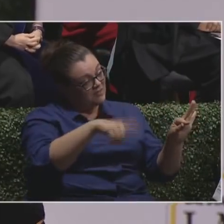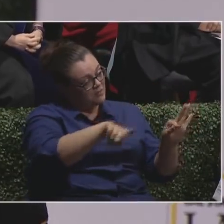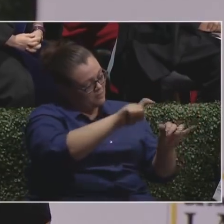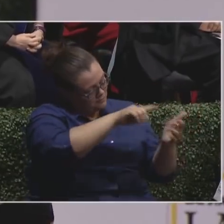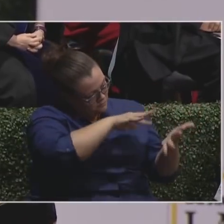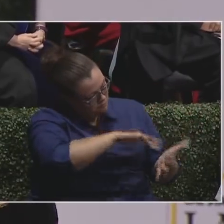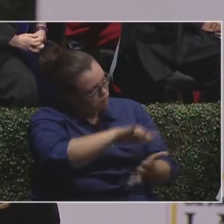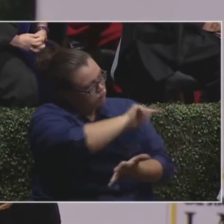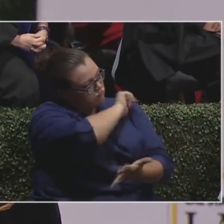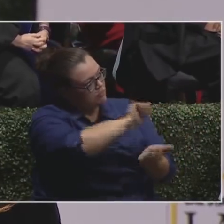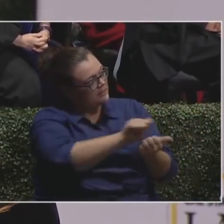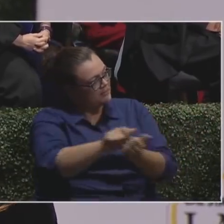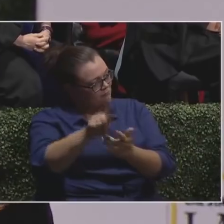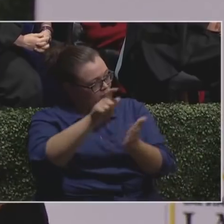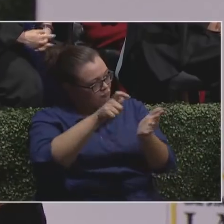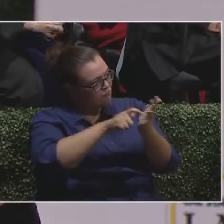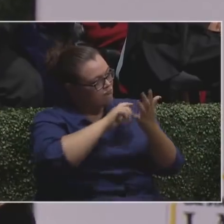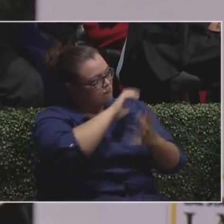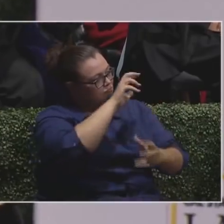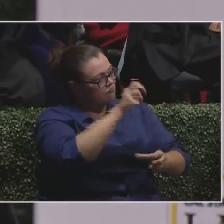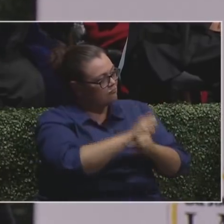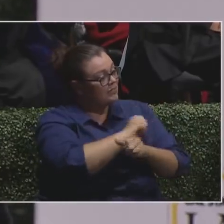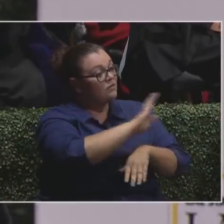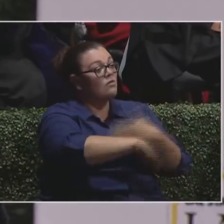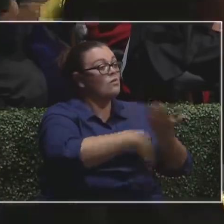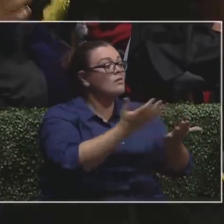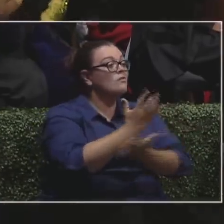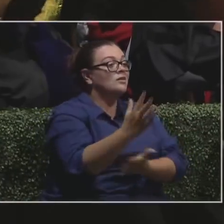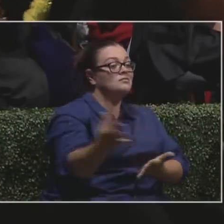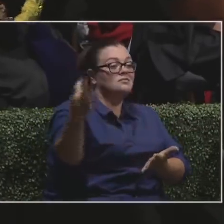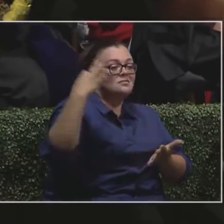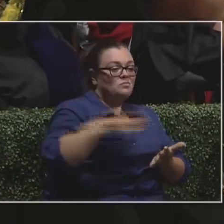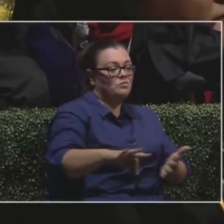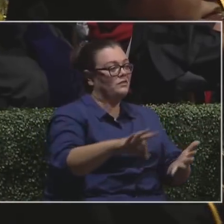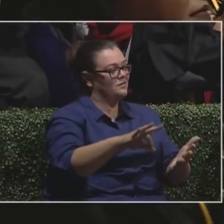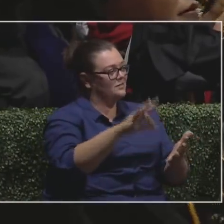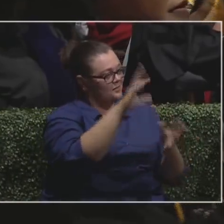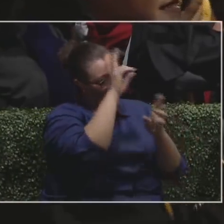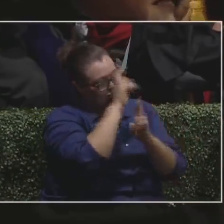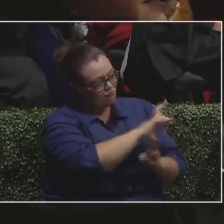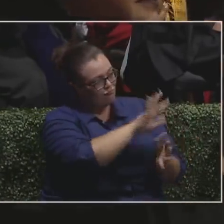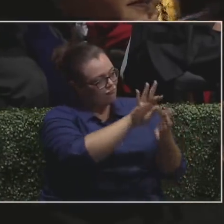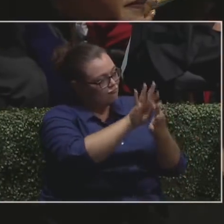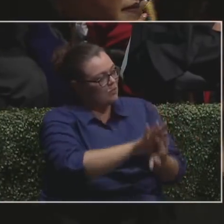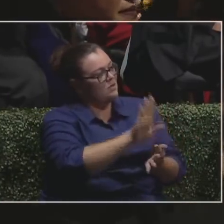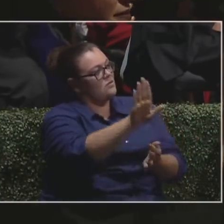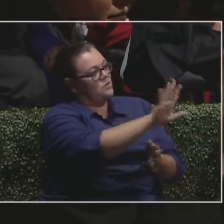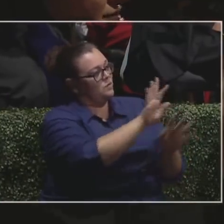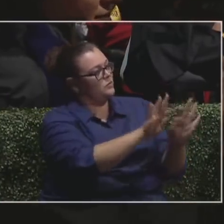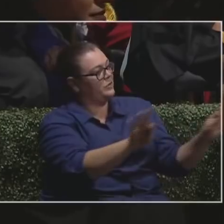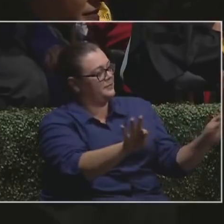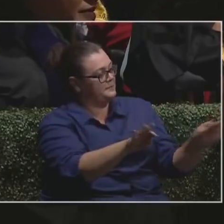UNIVERSITY, I HEREBY CONFER UPON YOU THE BACCALAUREATE DEGREE FOR WHICH YOU QUALIFY, WITH ALL THE RIGHTS, PRIVILEGES AND HONORS